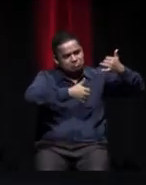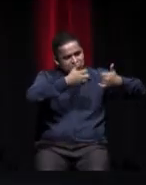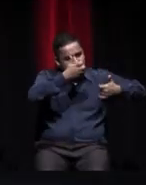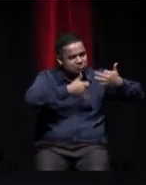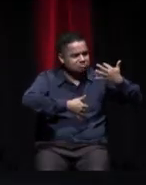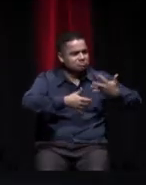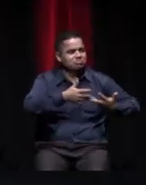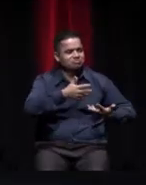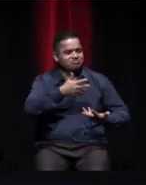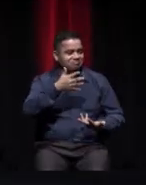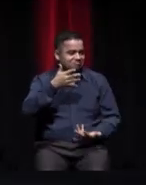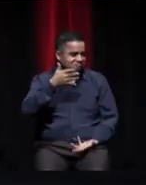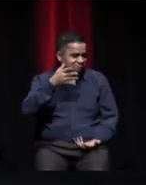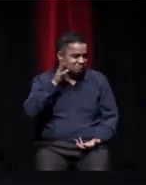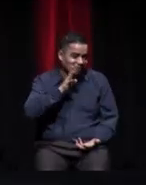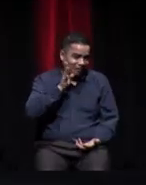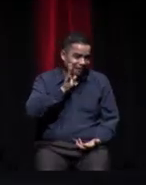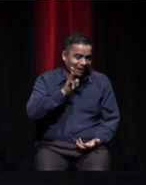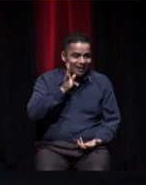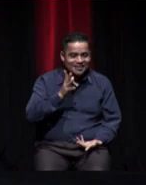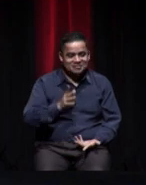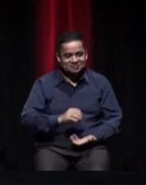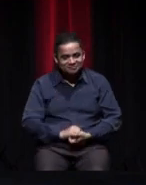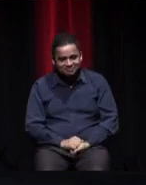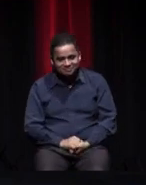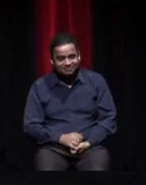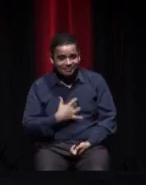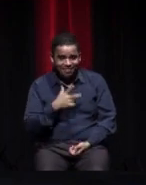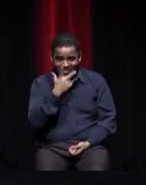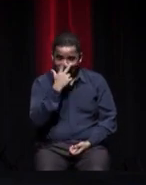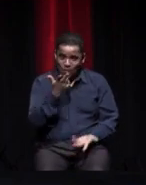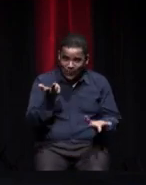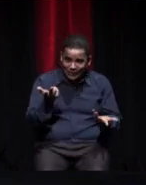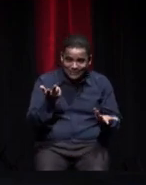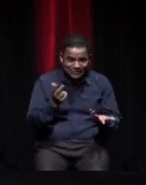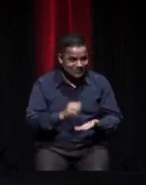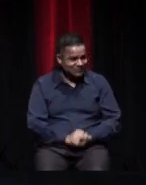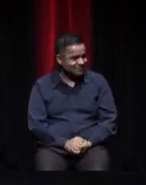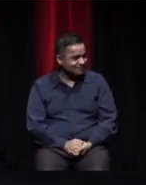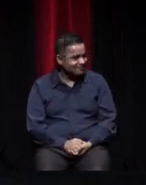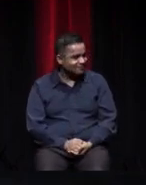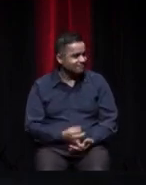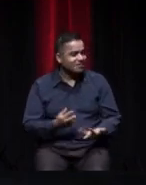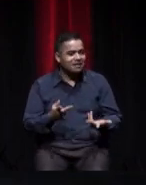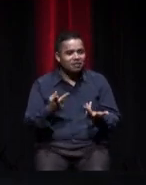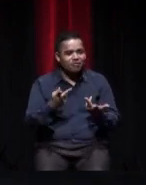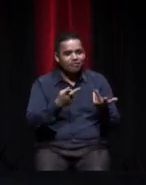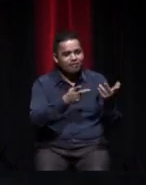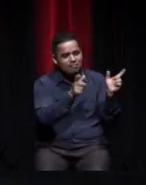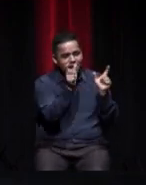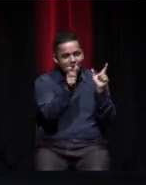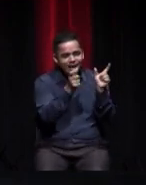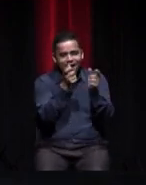This is a... I think. It's like searching for words and touching things,